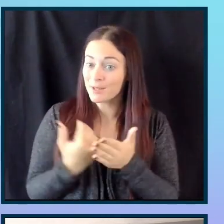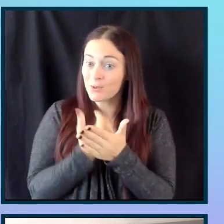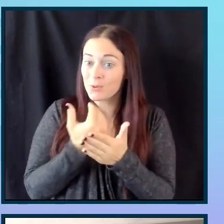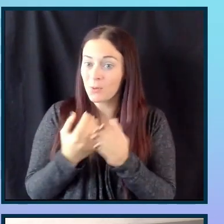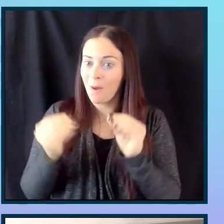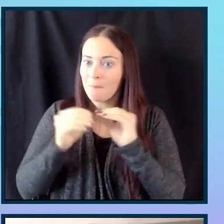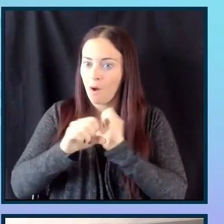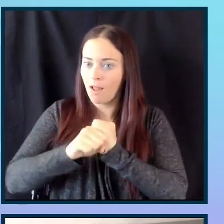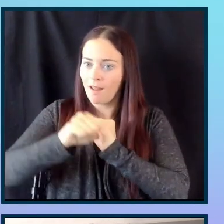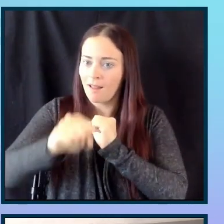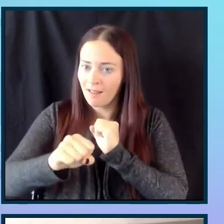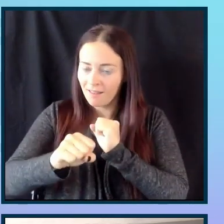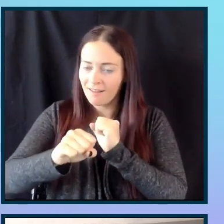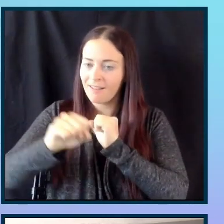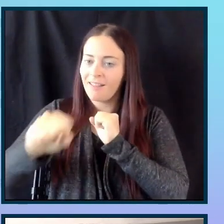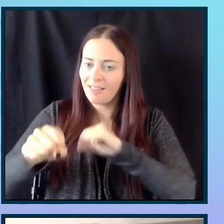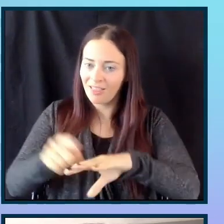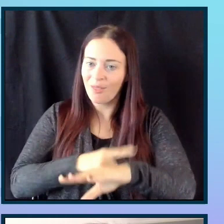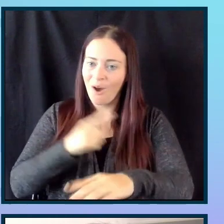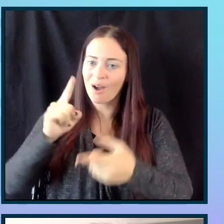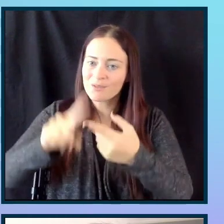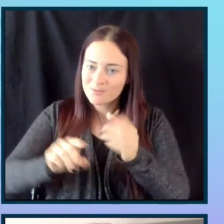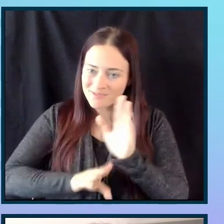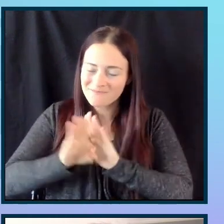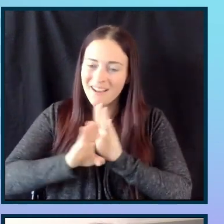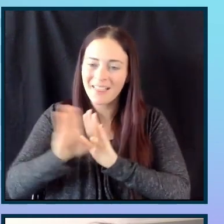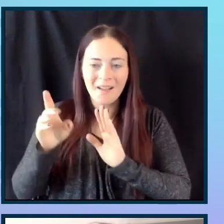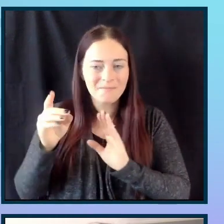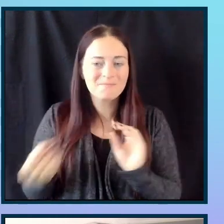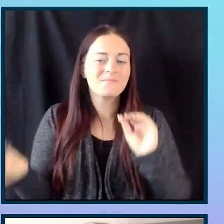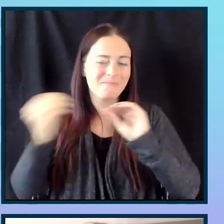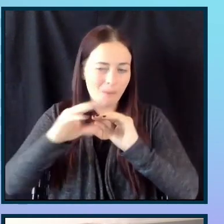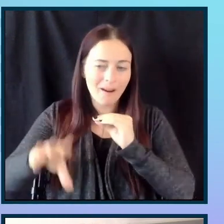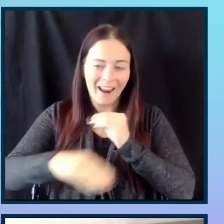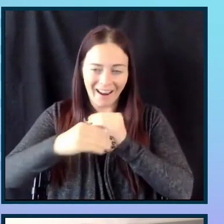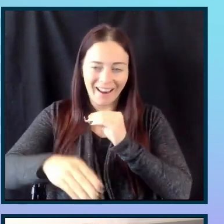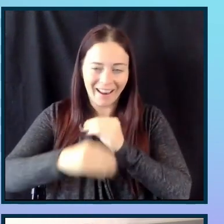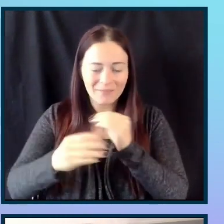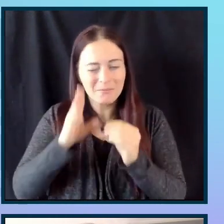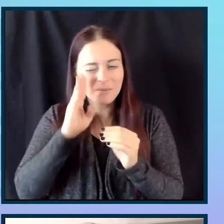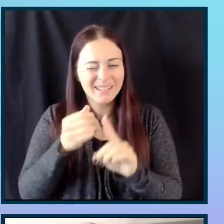which is relevant for WCAG 3.0. We'll get to that in a little while.